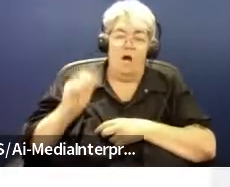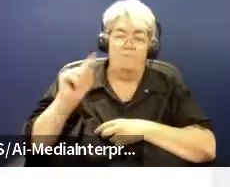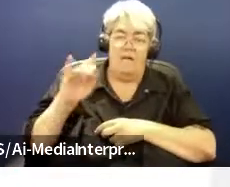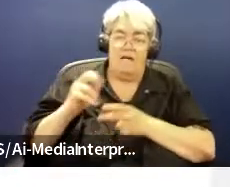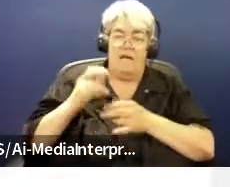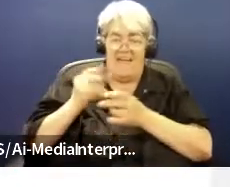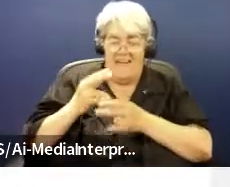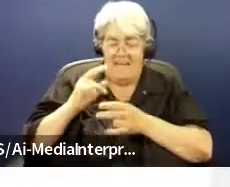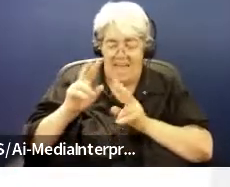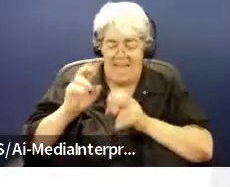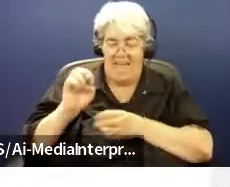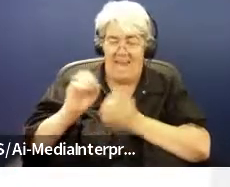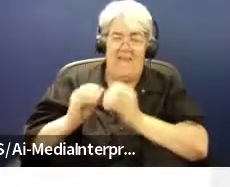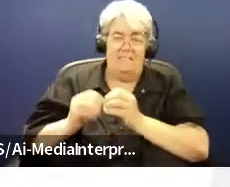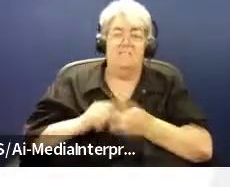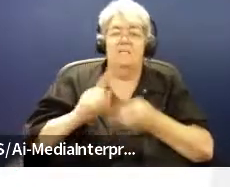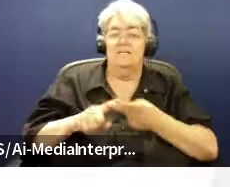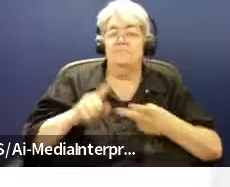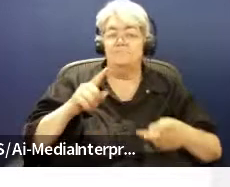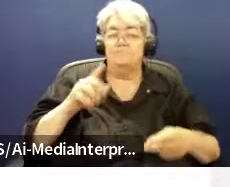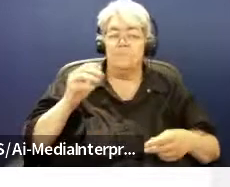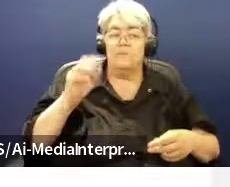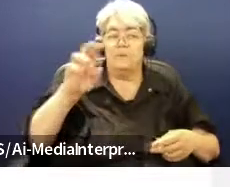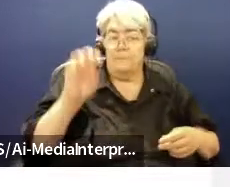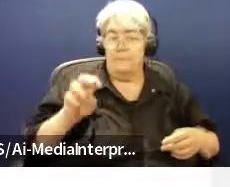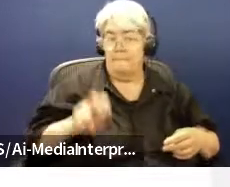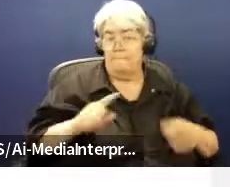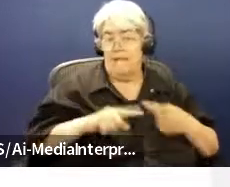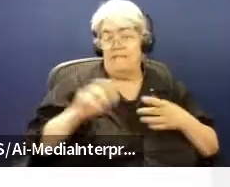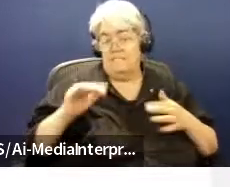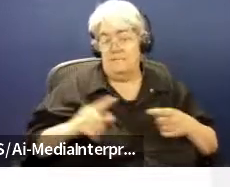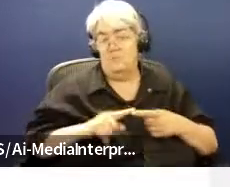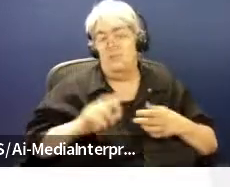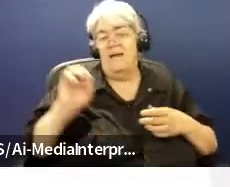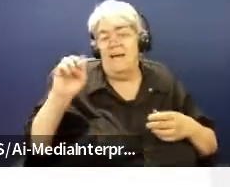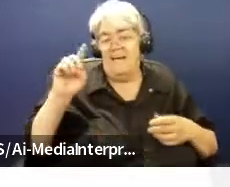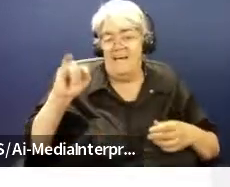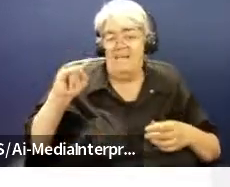If I take it back out of forms mode I can press the letter E.